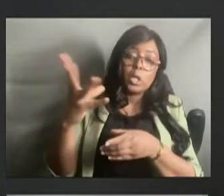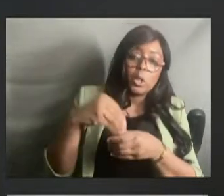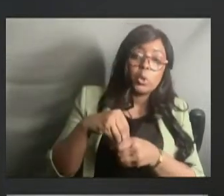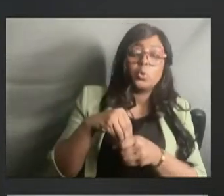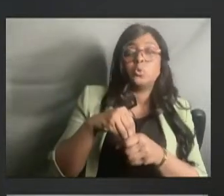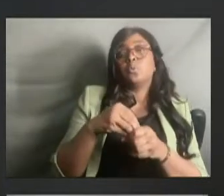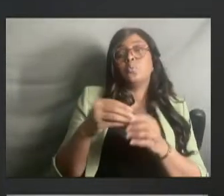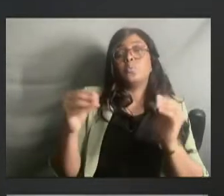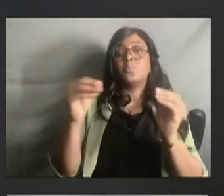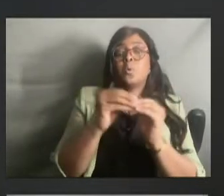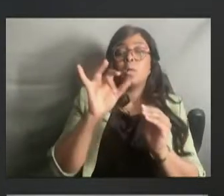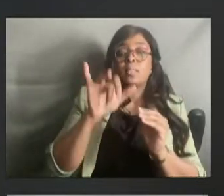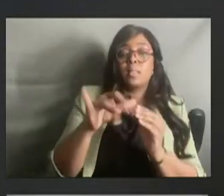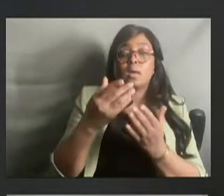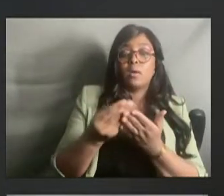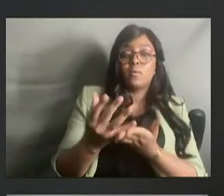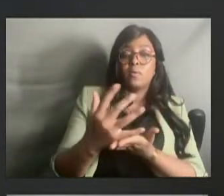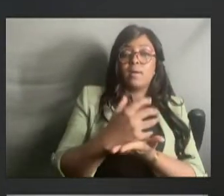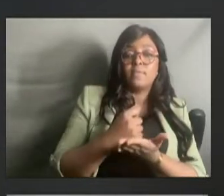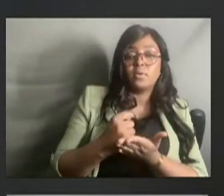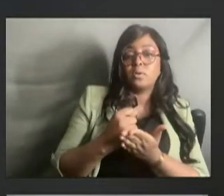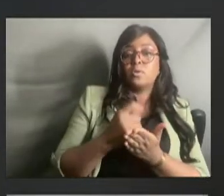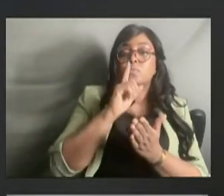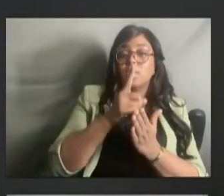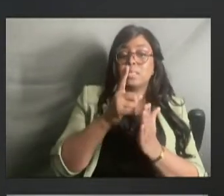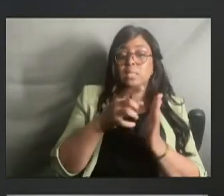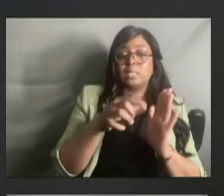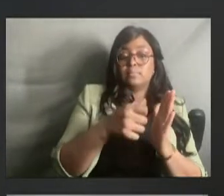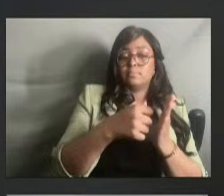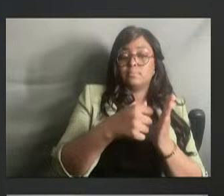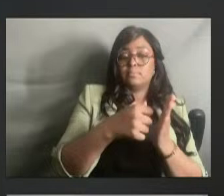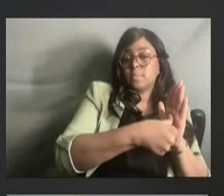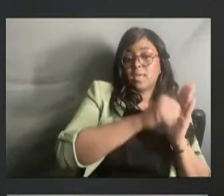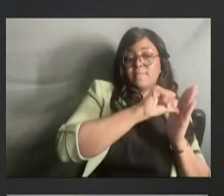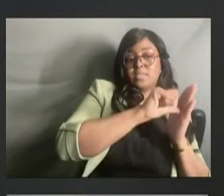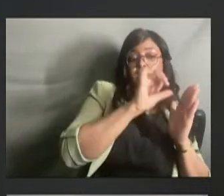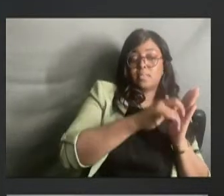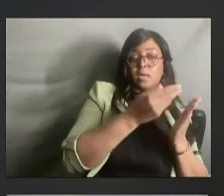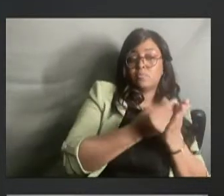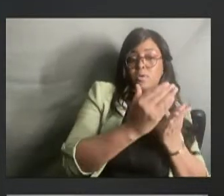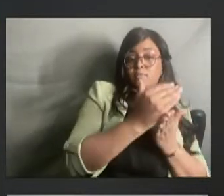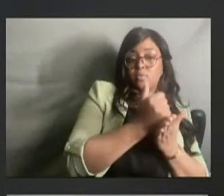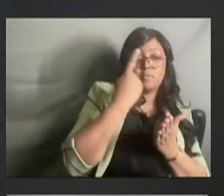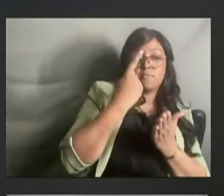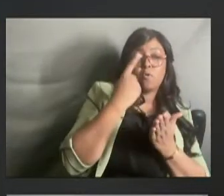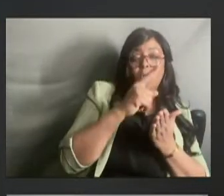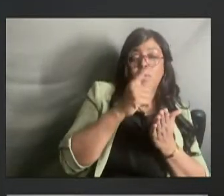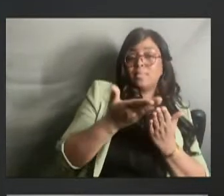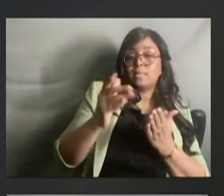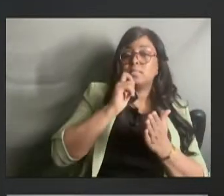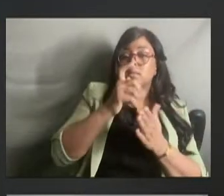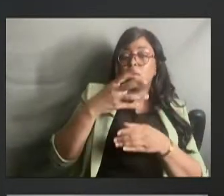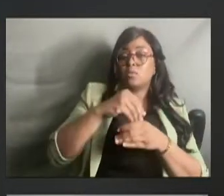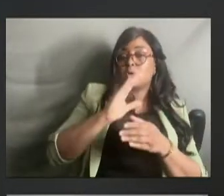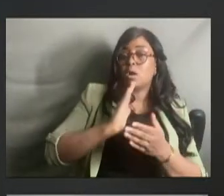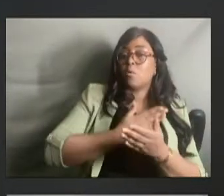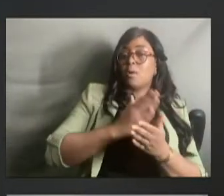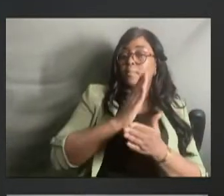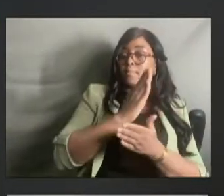budget also encumbers more of that revenue and earmarks that